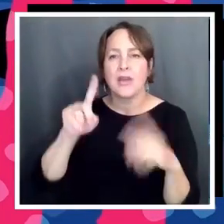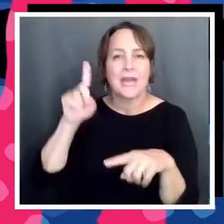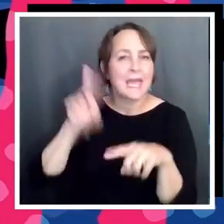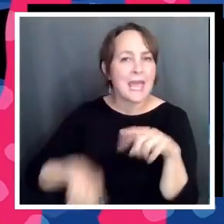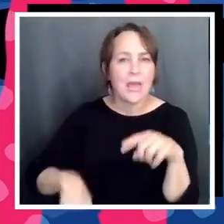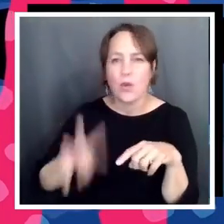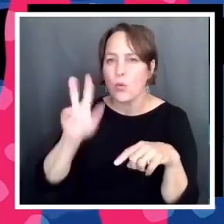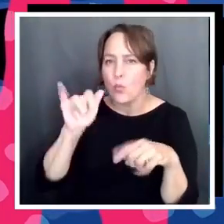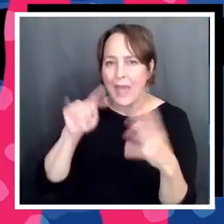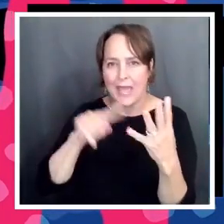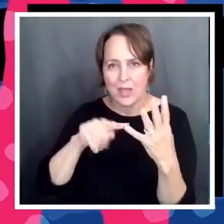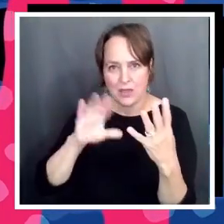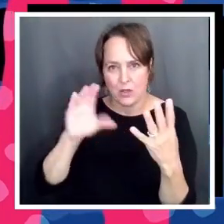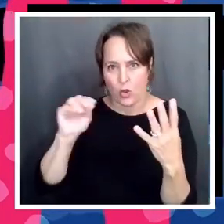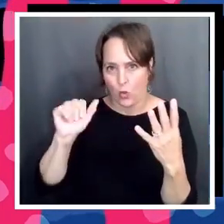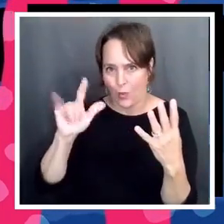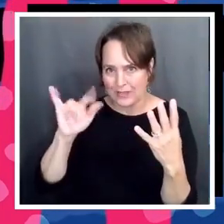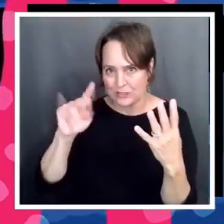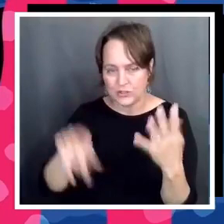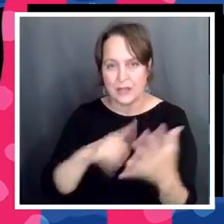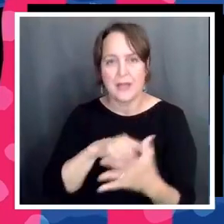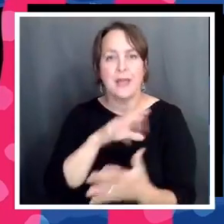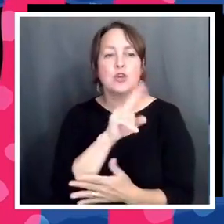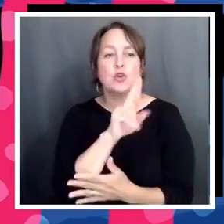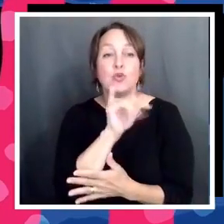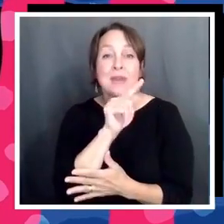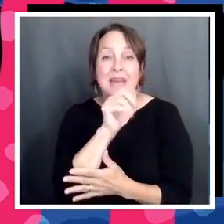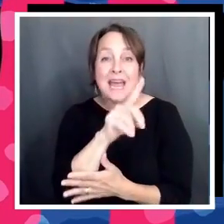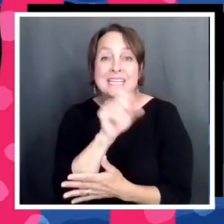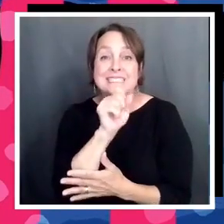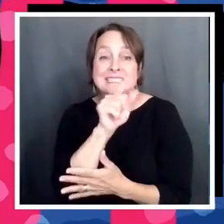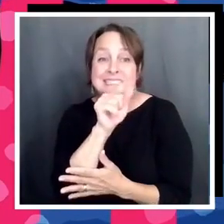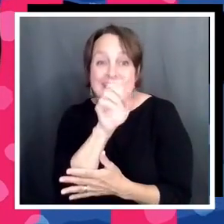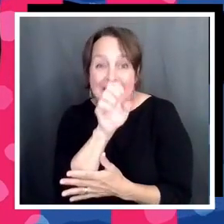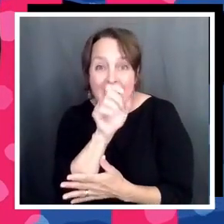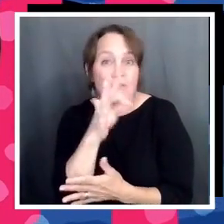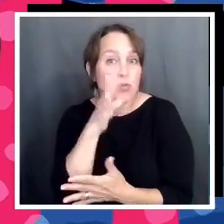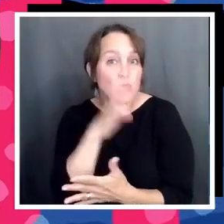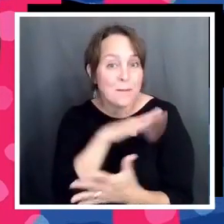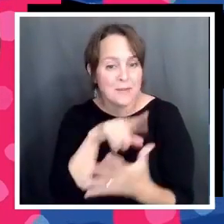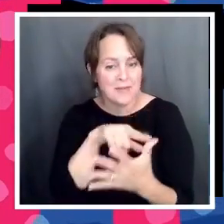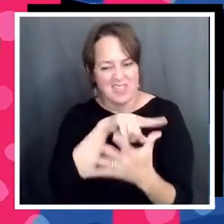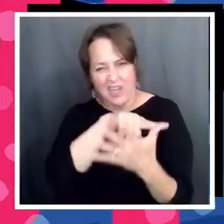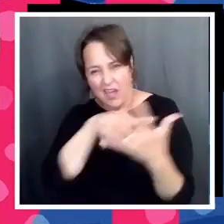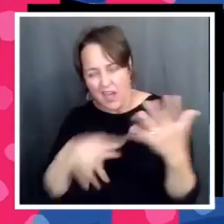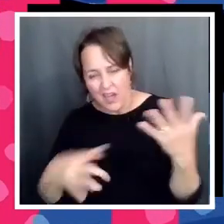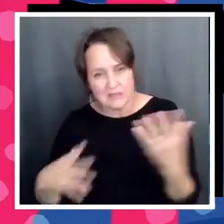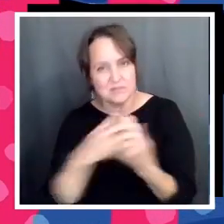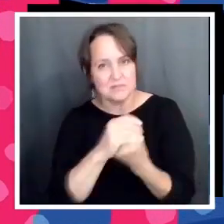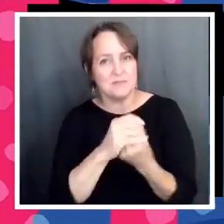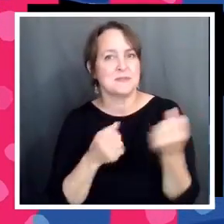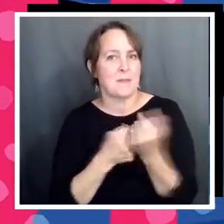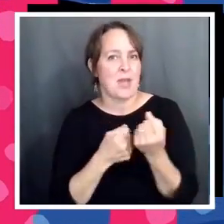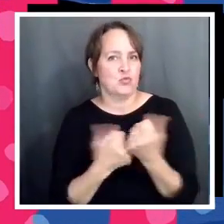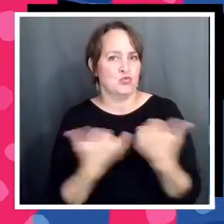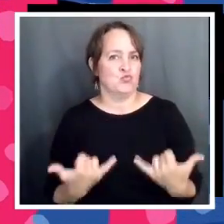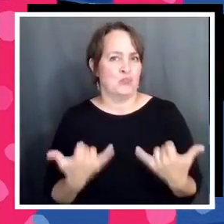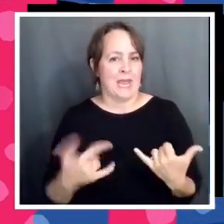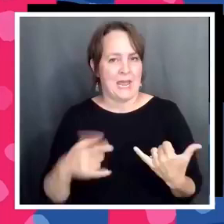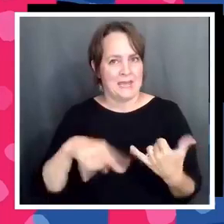COLOR OF CHANGE, COMMUNITY